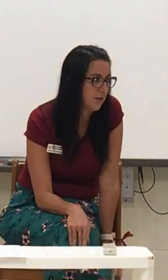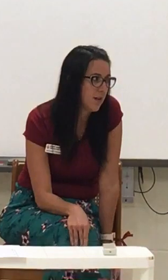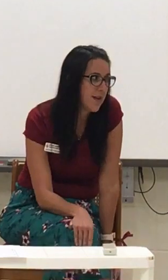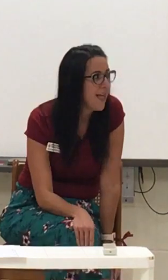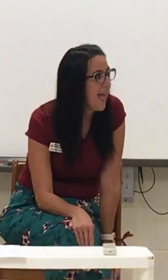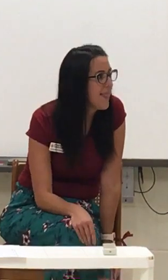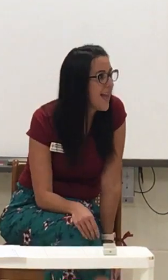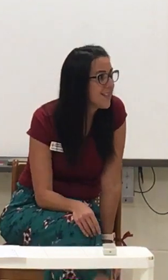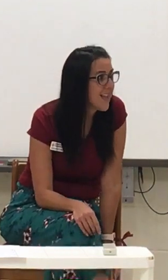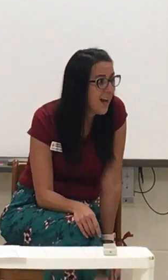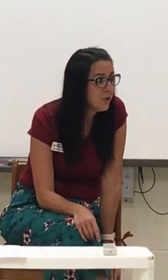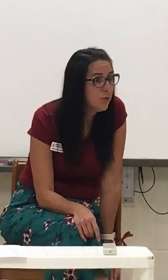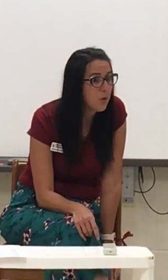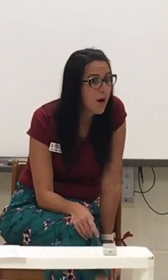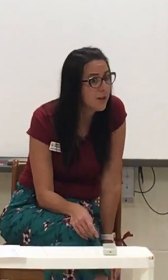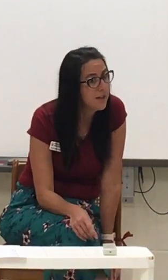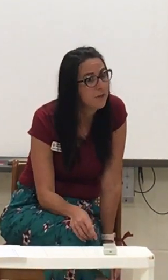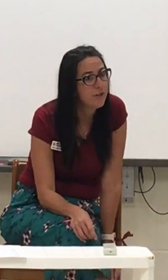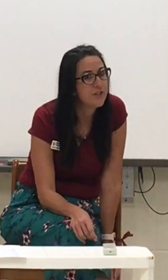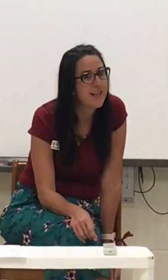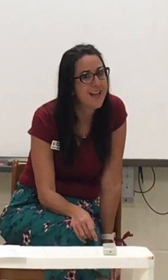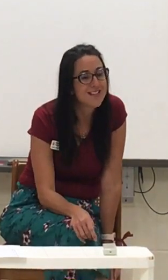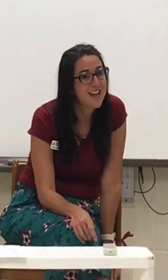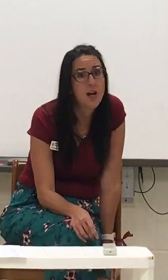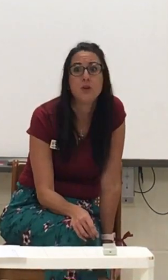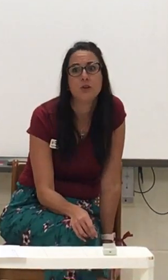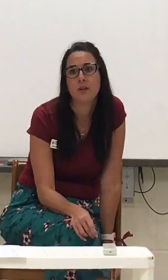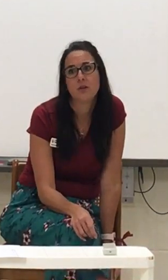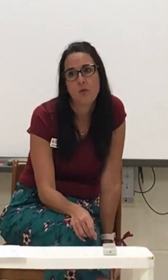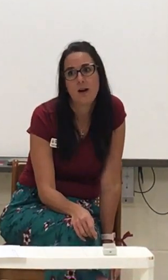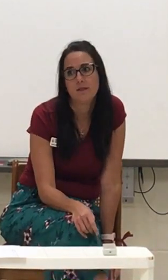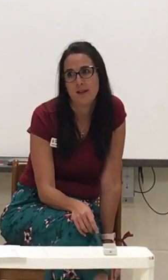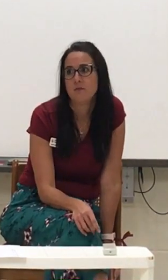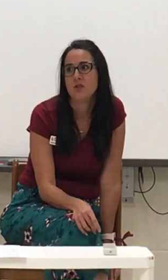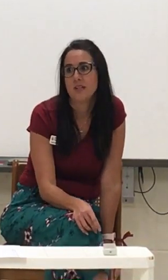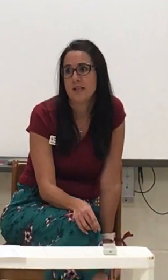and that's how you acquire language and that's how you're not fard language in